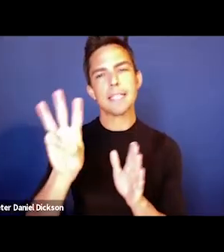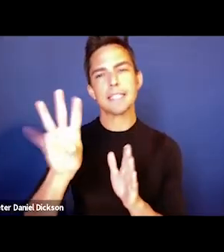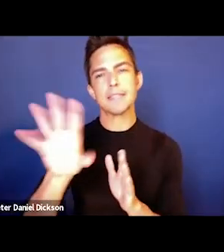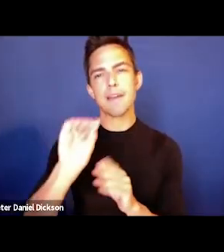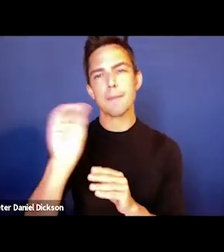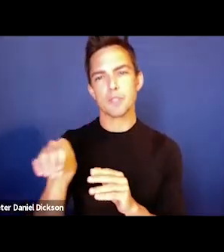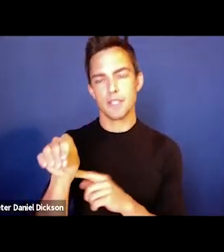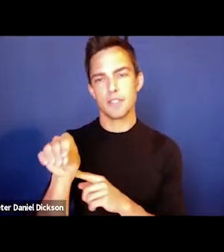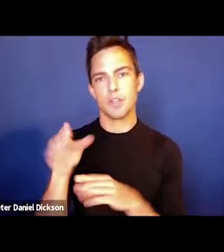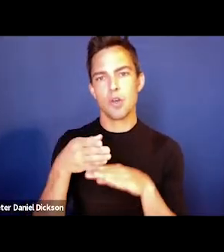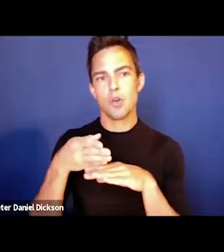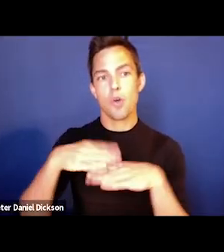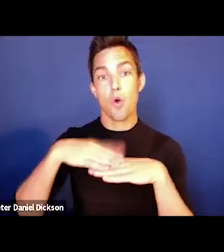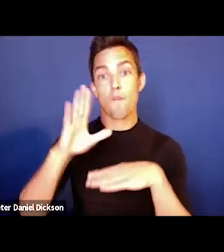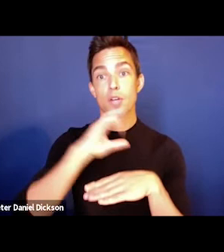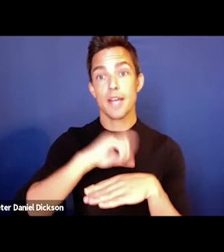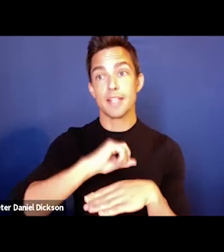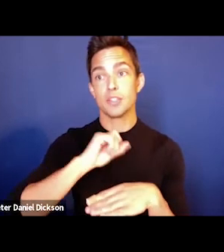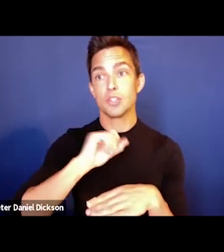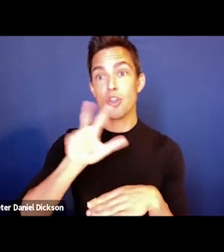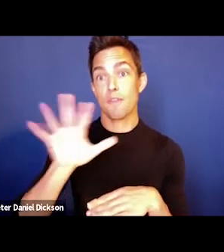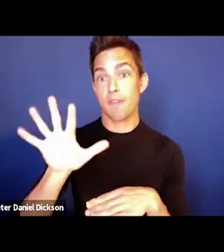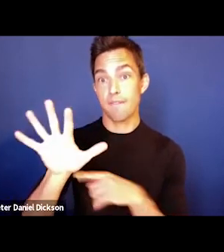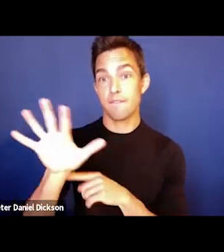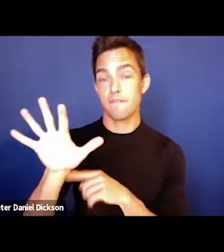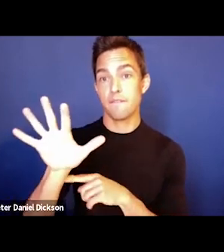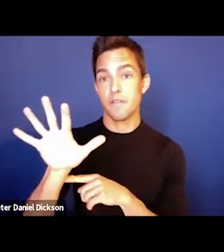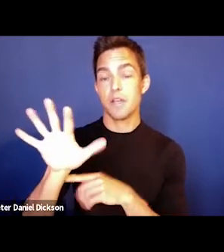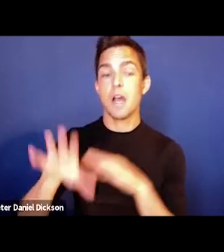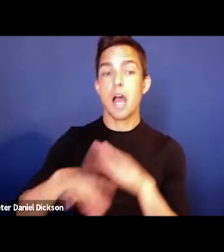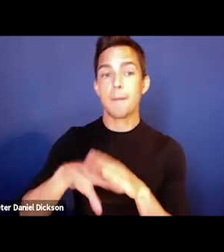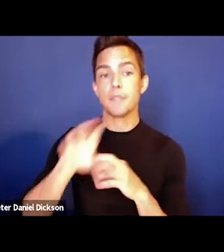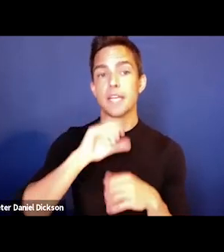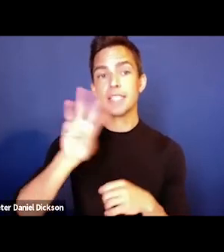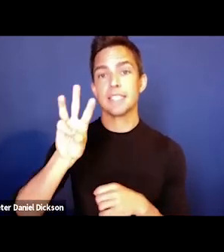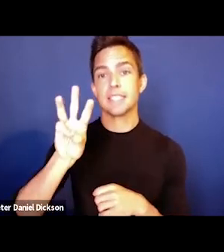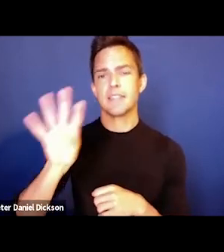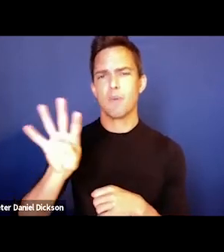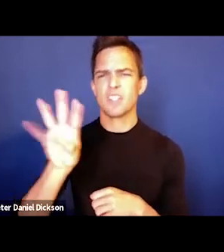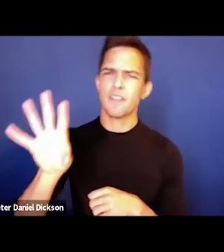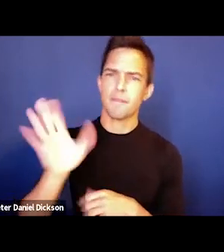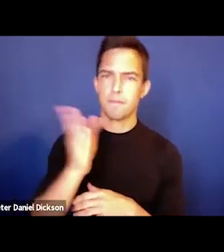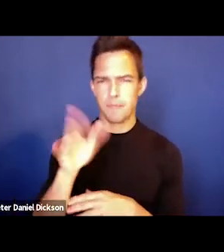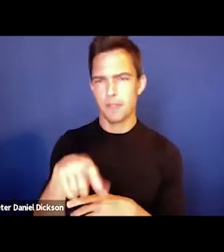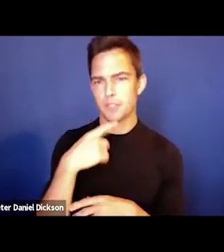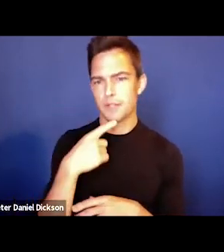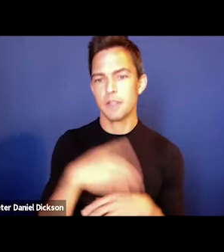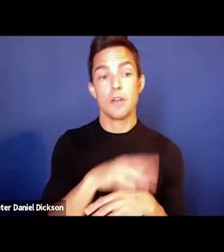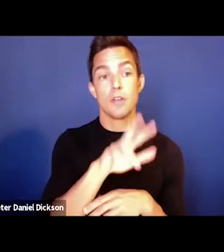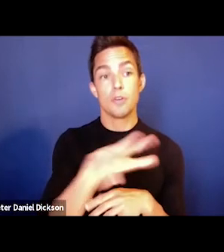over the age of 635 and that goes up to 65 or 64. I should say 33 percent were male,